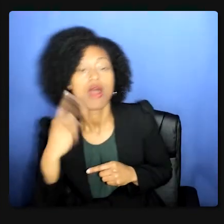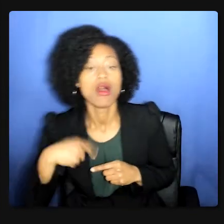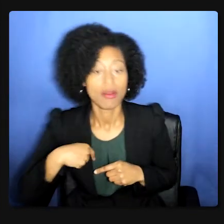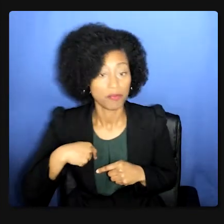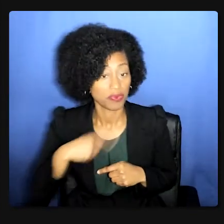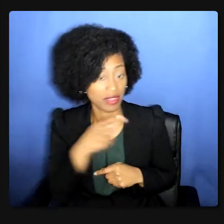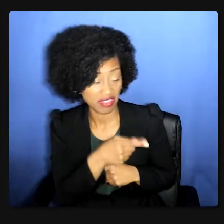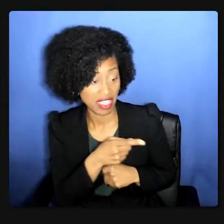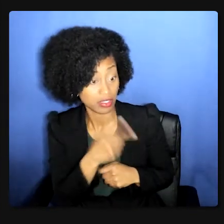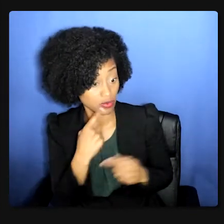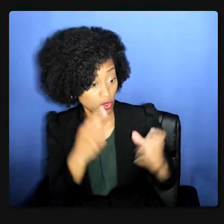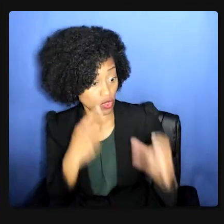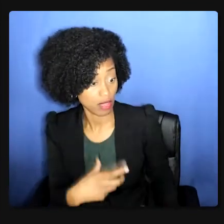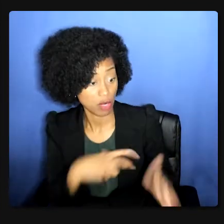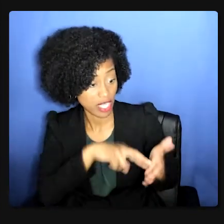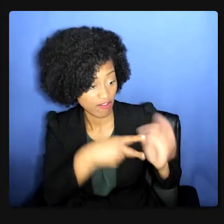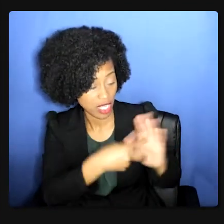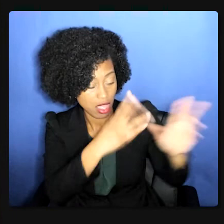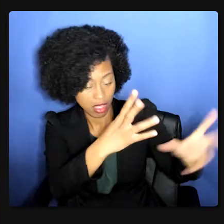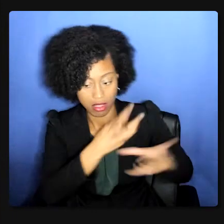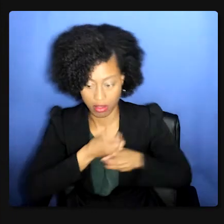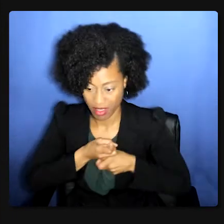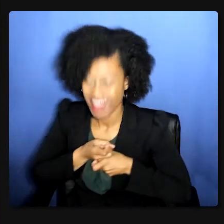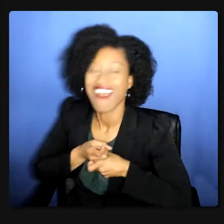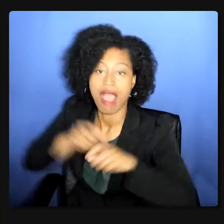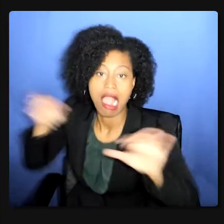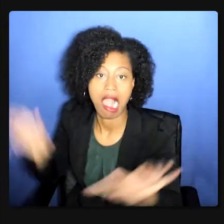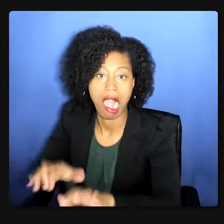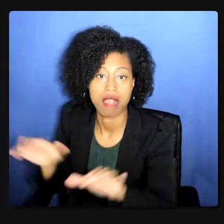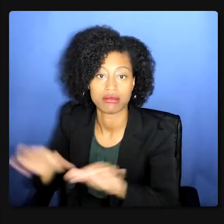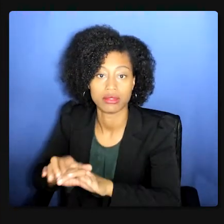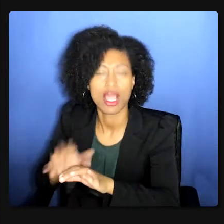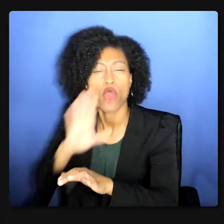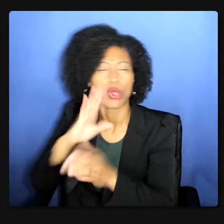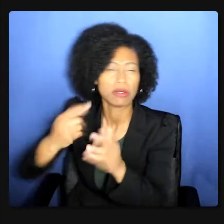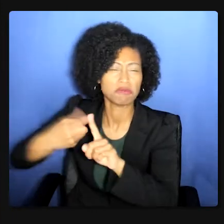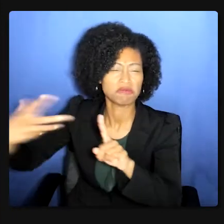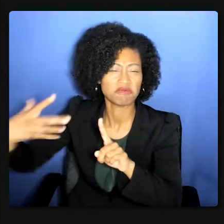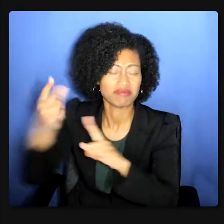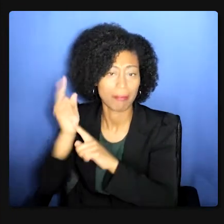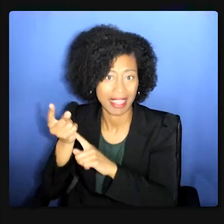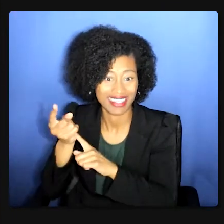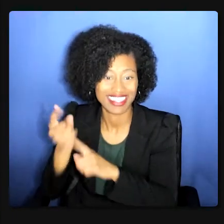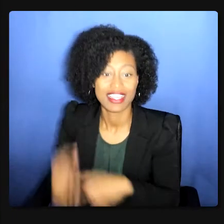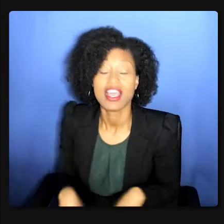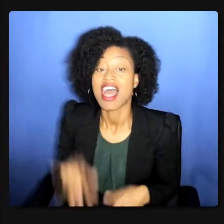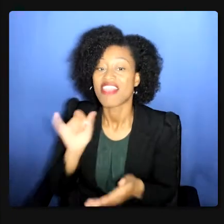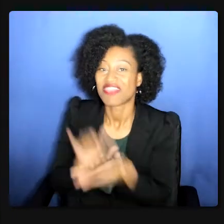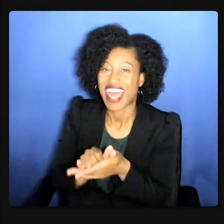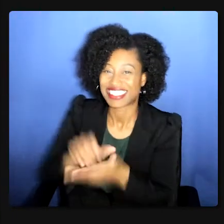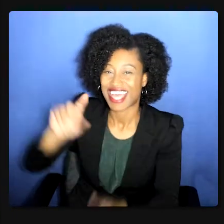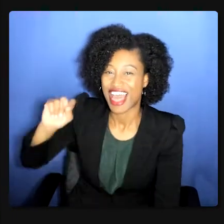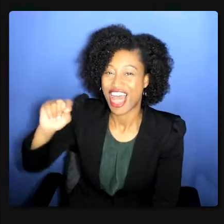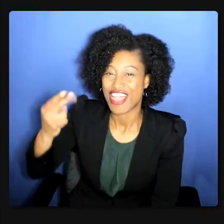get events about this customer, shows definition and acts upon the, right? We'll talk about it. And that is Thundernetes, right?